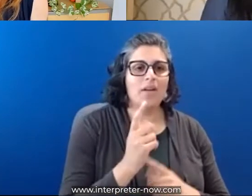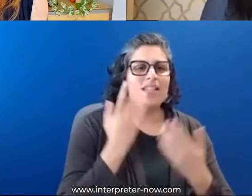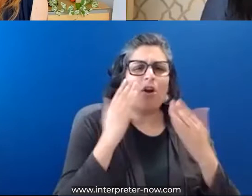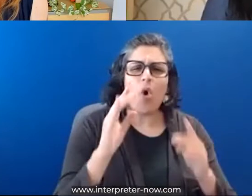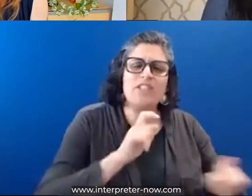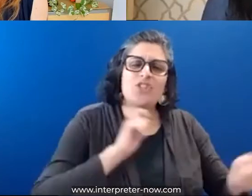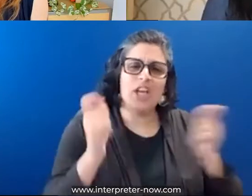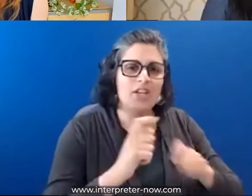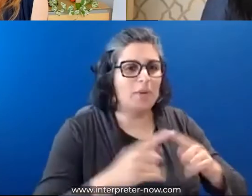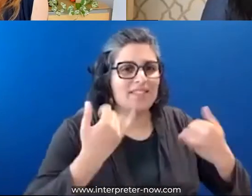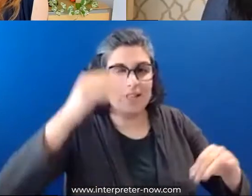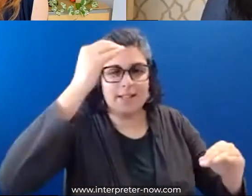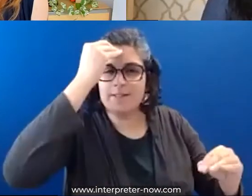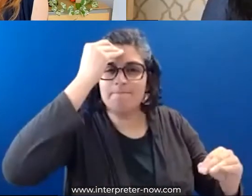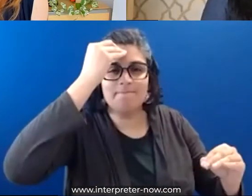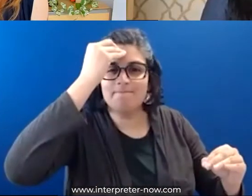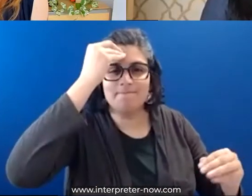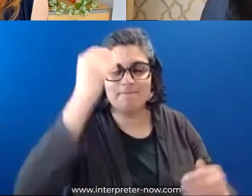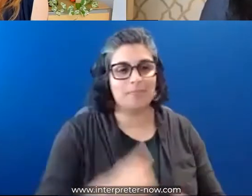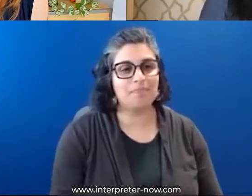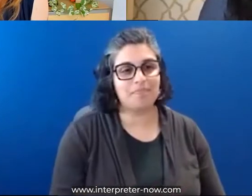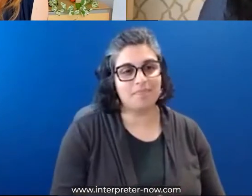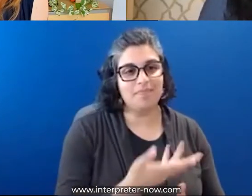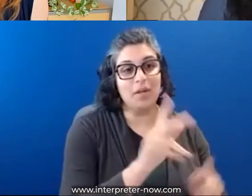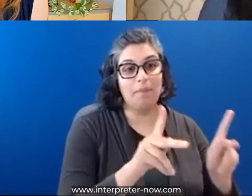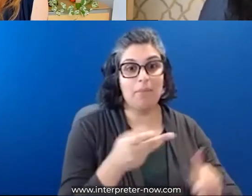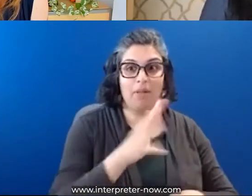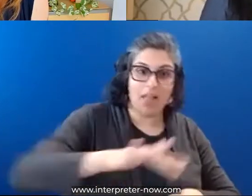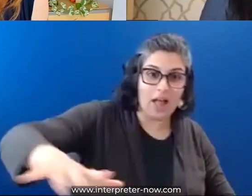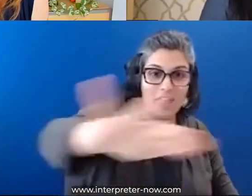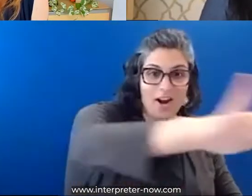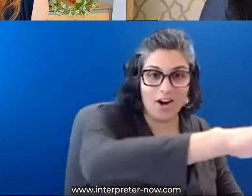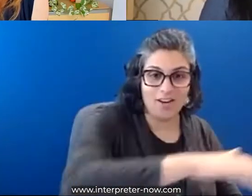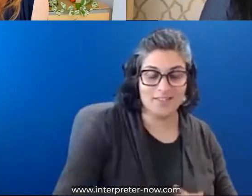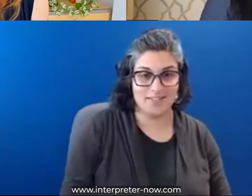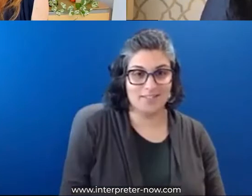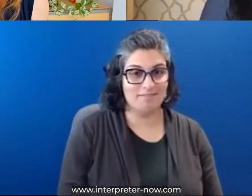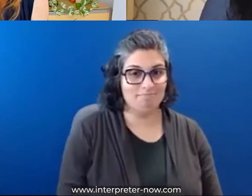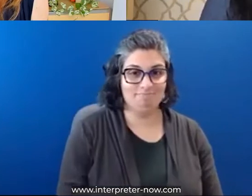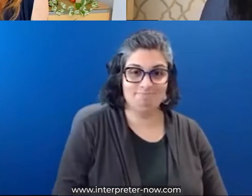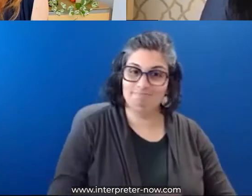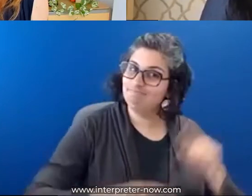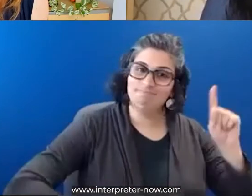with me to this day, that there are people out there, all different places in every different